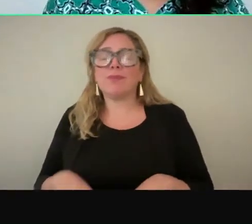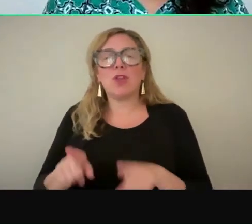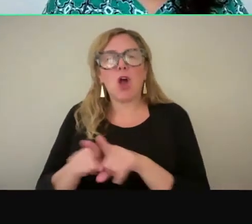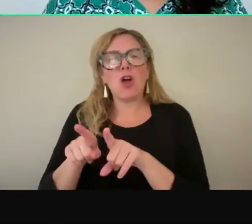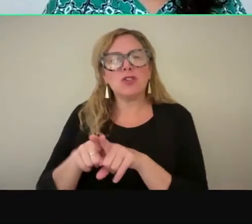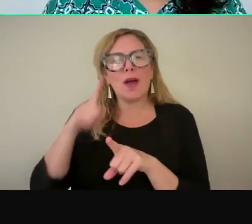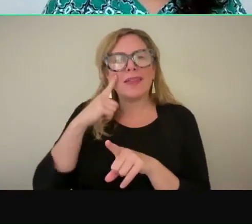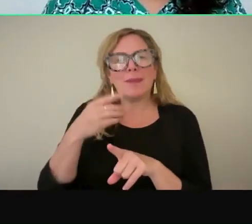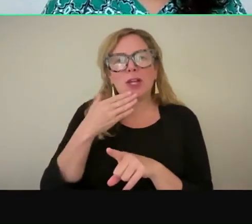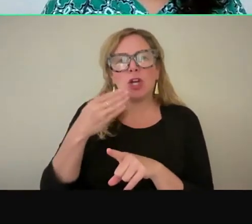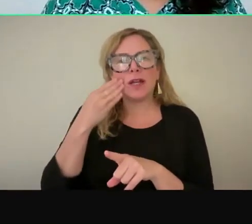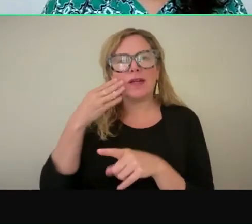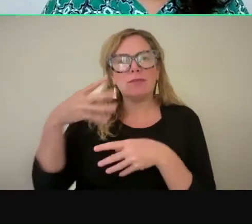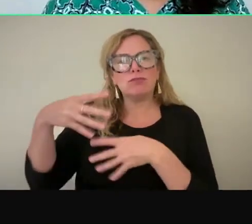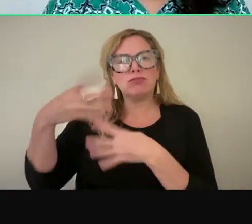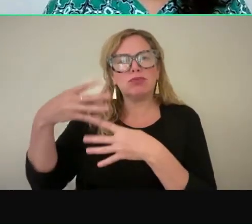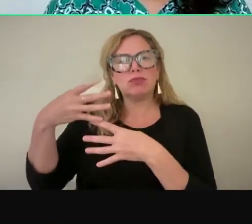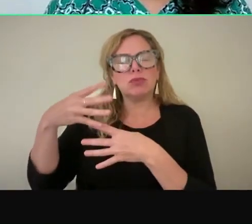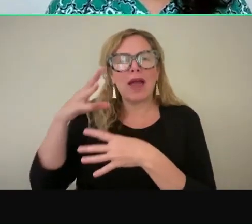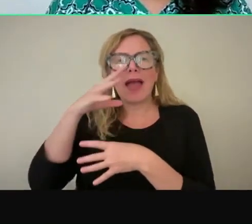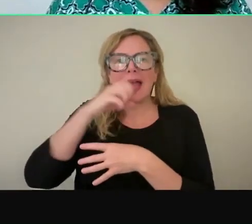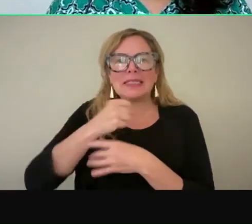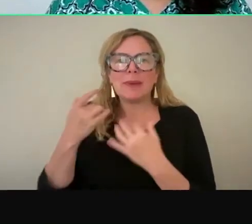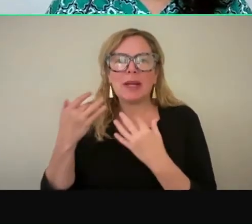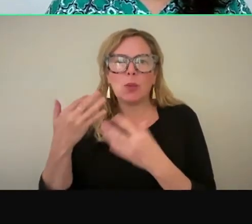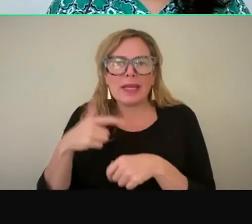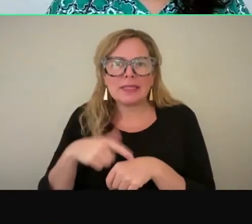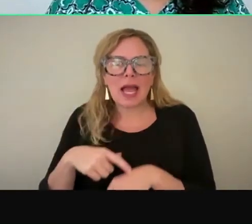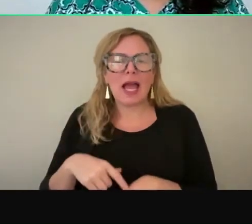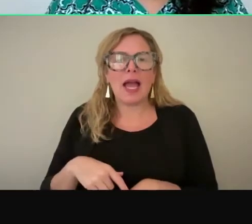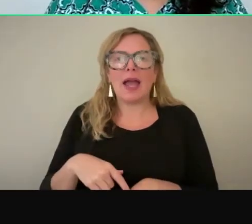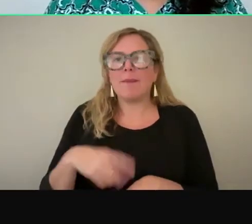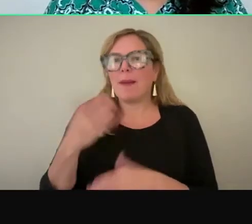have everything set up for your appointment, your doctor will be with you in the next 30 minutes.